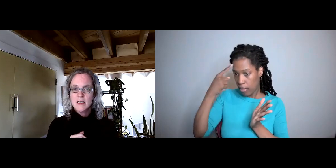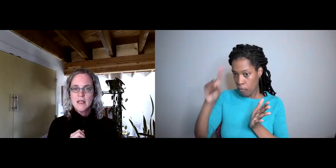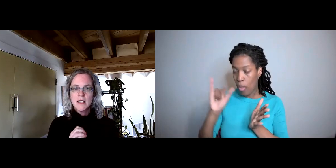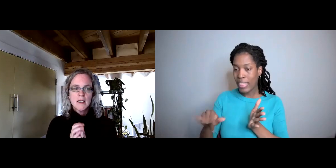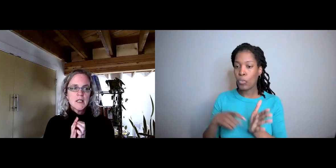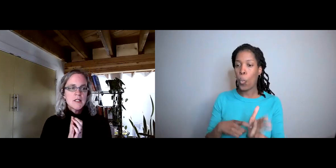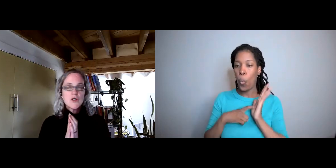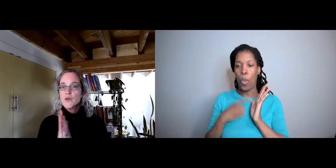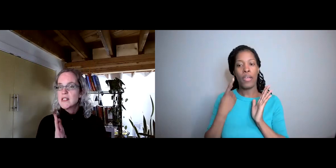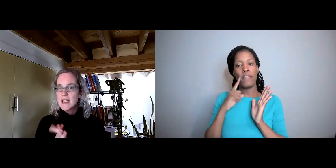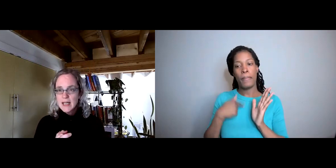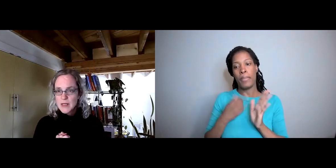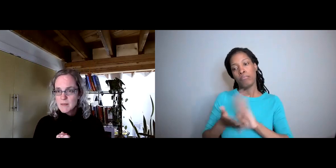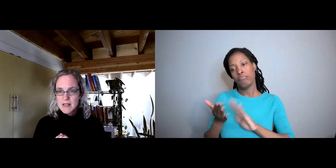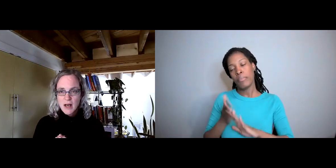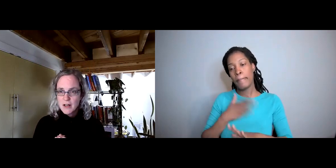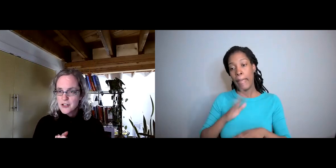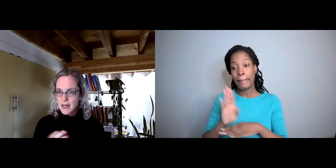So sticking with the massage therapy example, let's say, for the year.